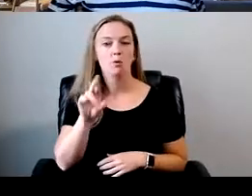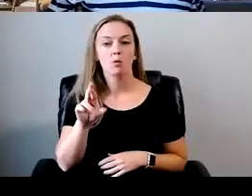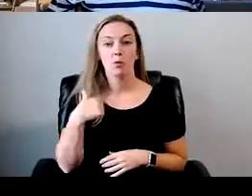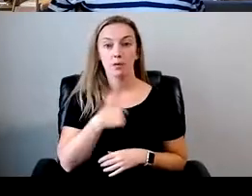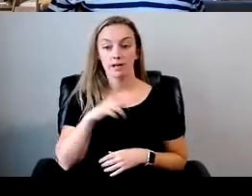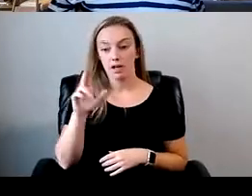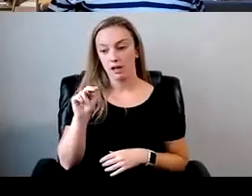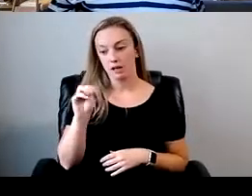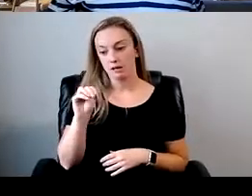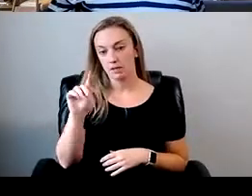and you can ask yourself.